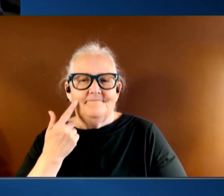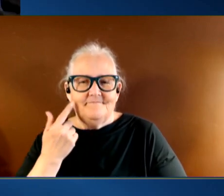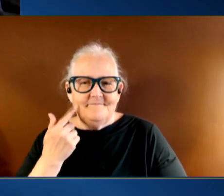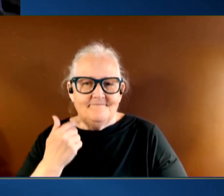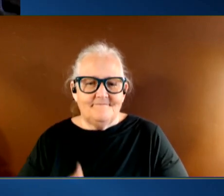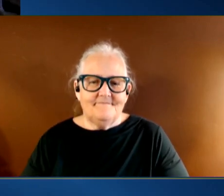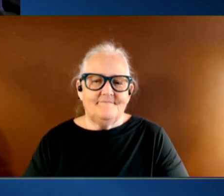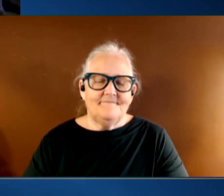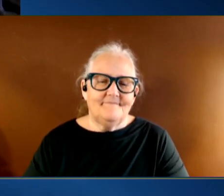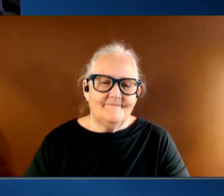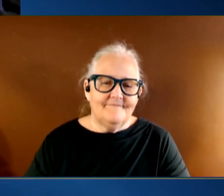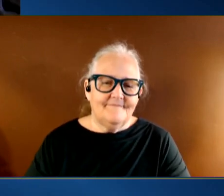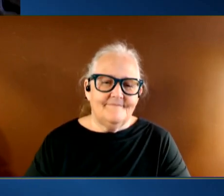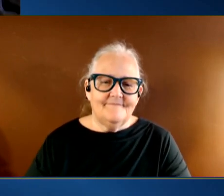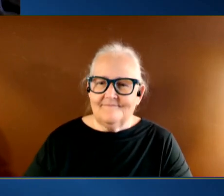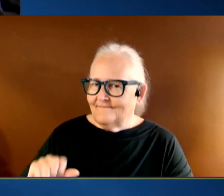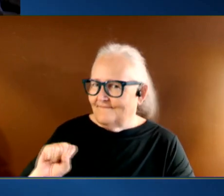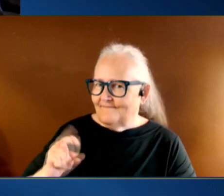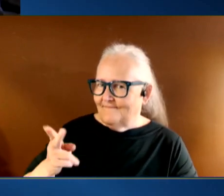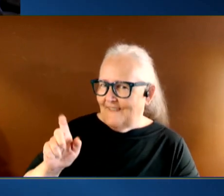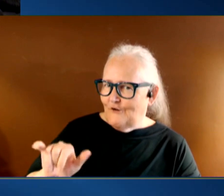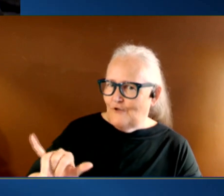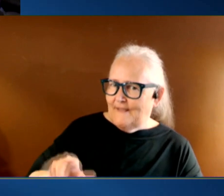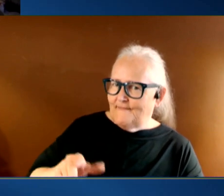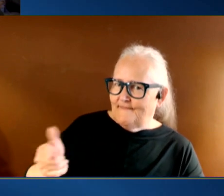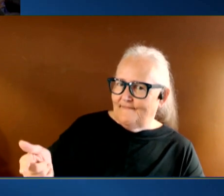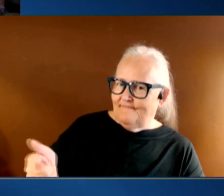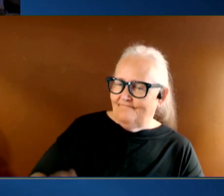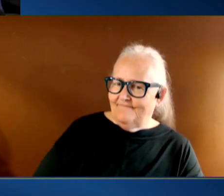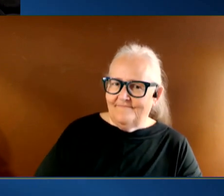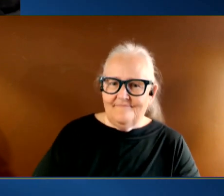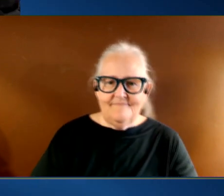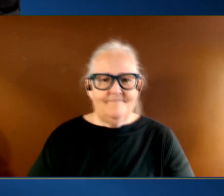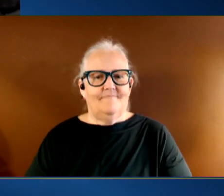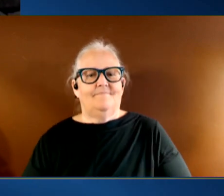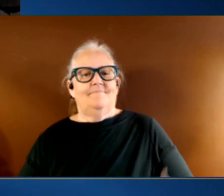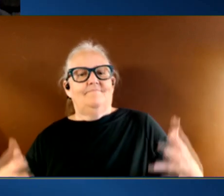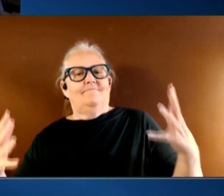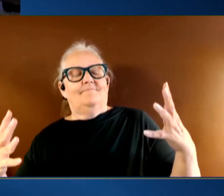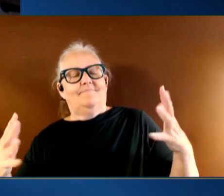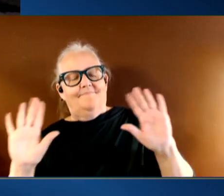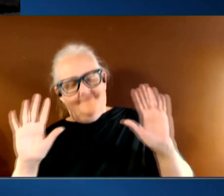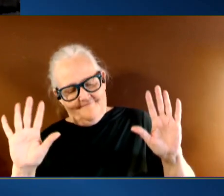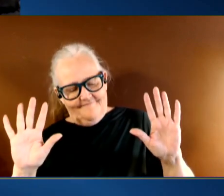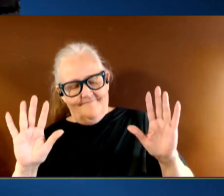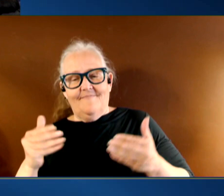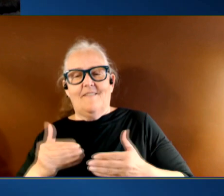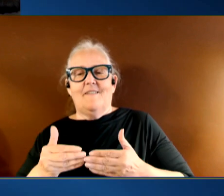Ashley. Ashley Valentine: You know, before our prep call, David did talk to me